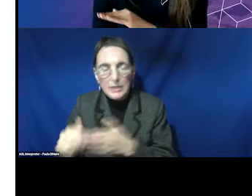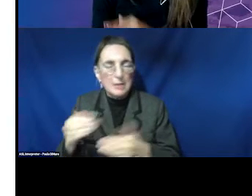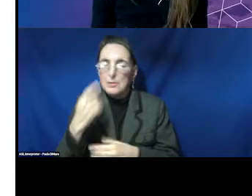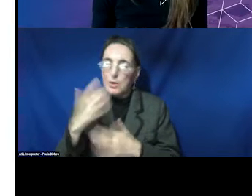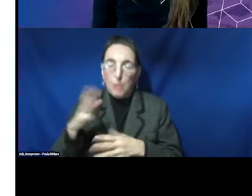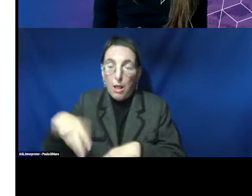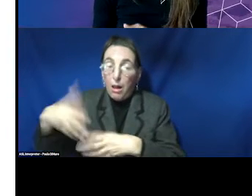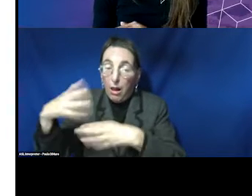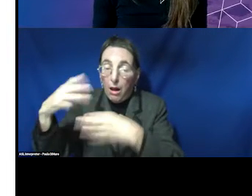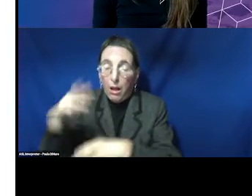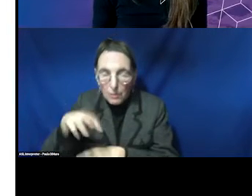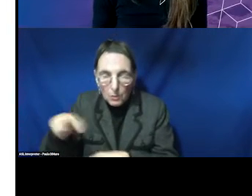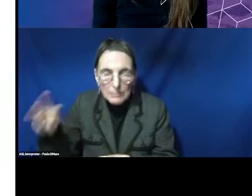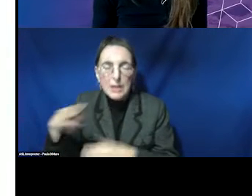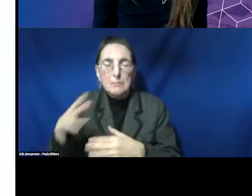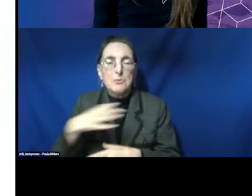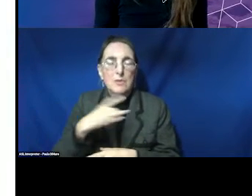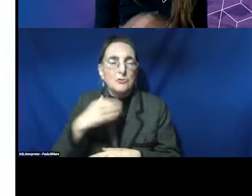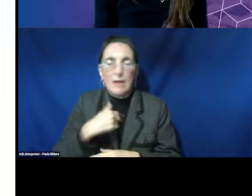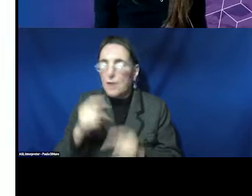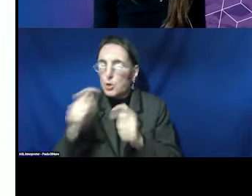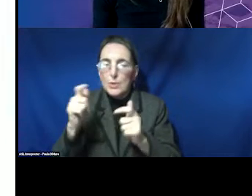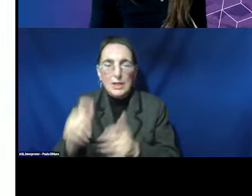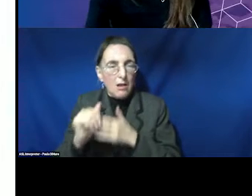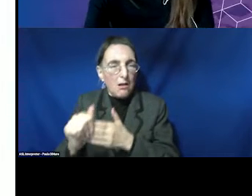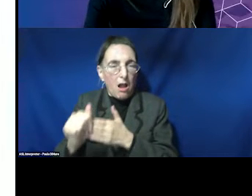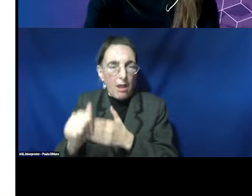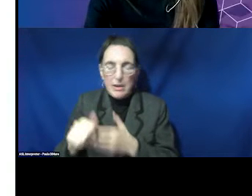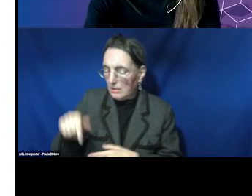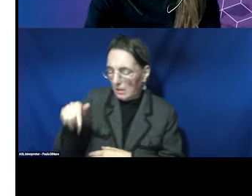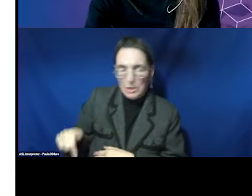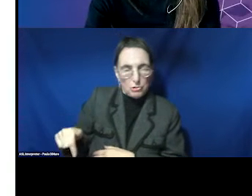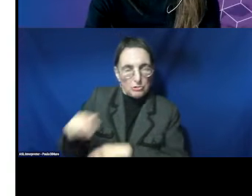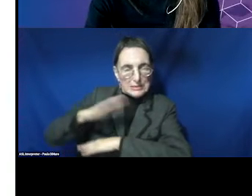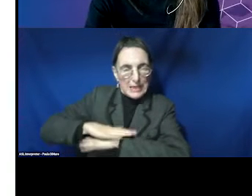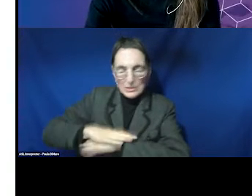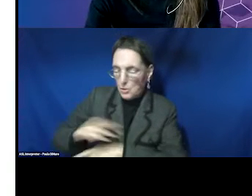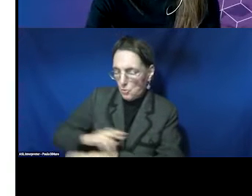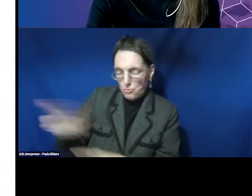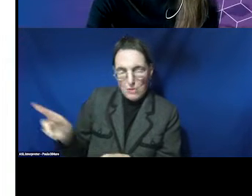that likes to have very quick guides at your desk on hand. These are here for you.